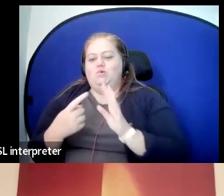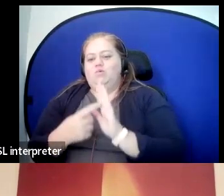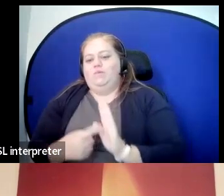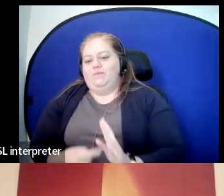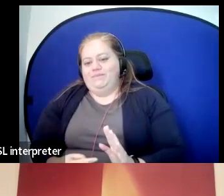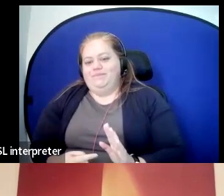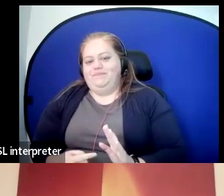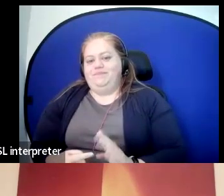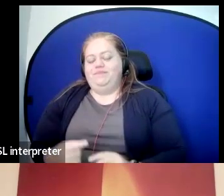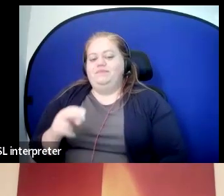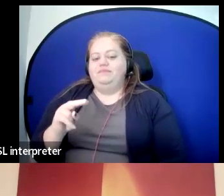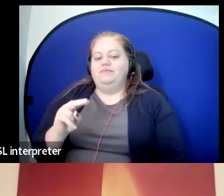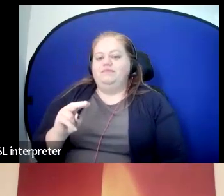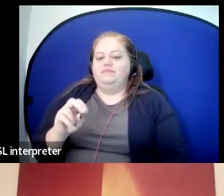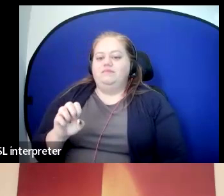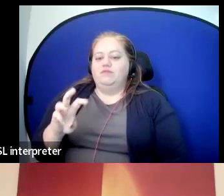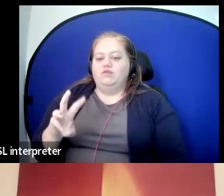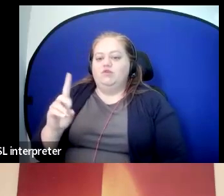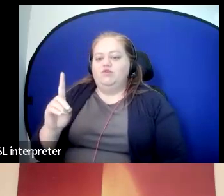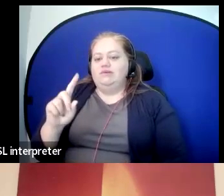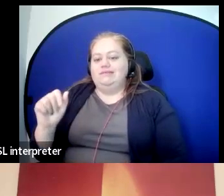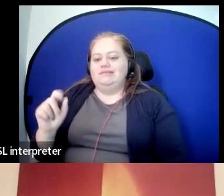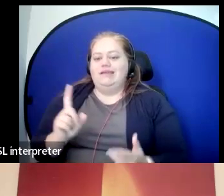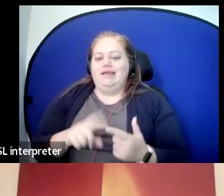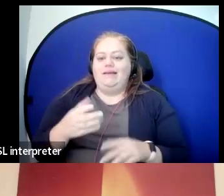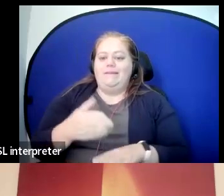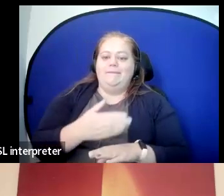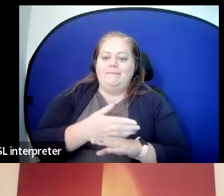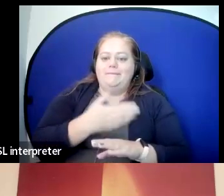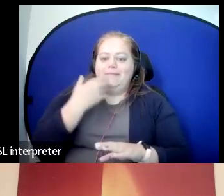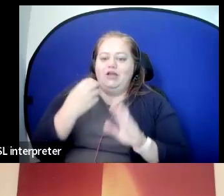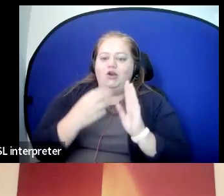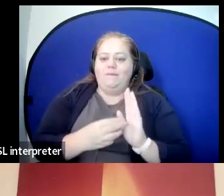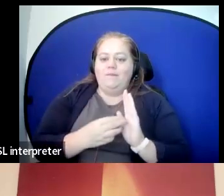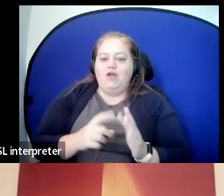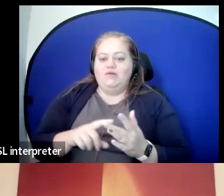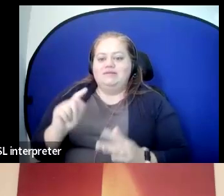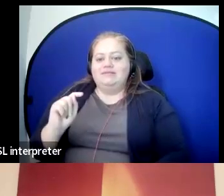new data sets, better models, well-defined tasks, or something else.